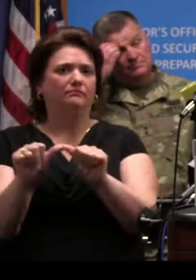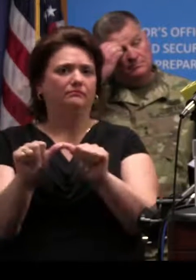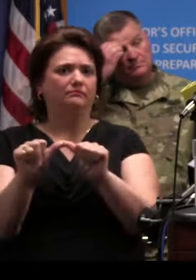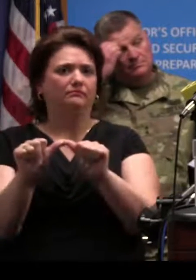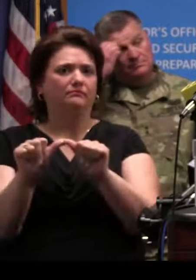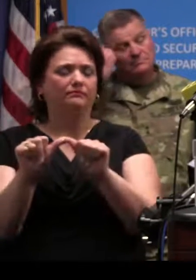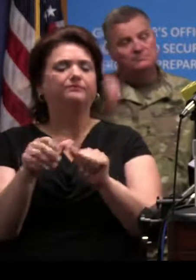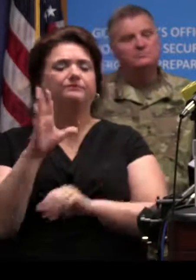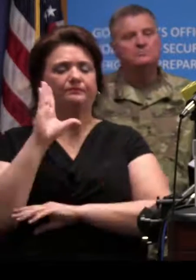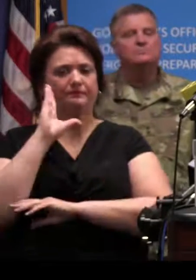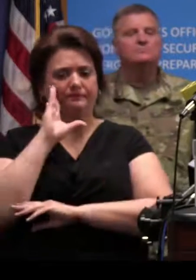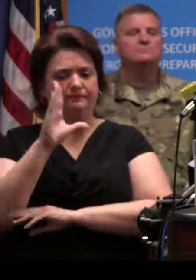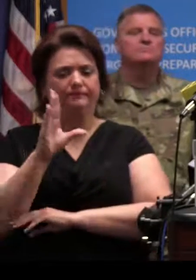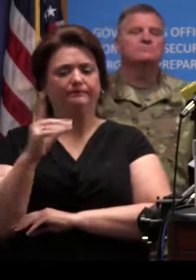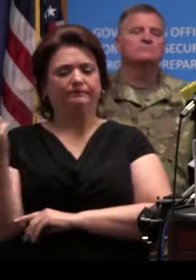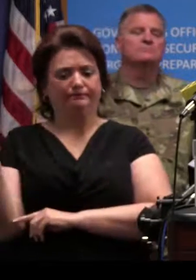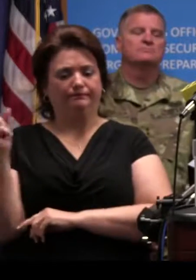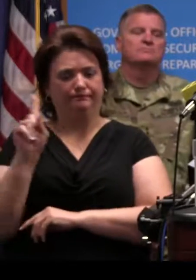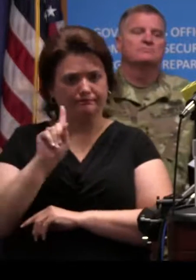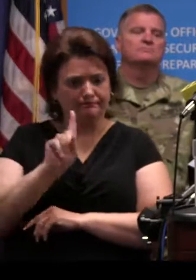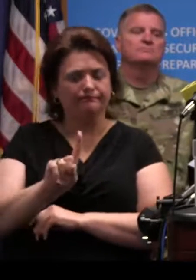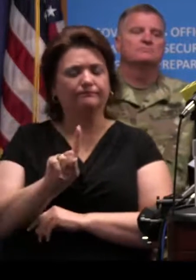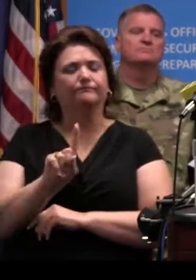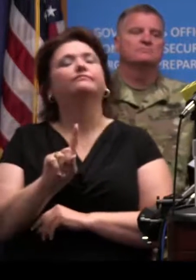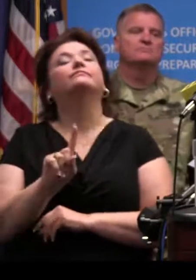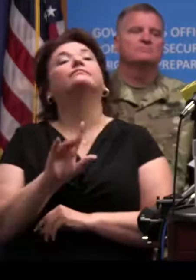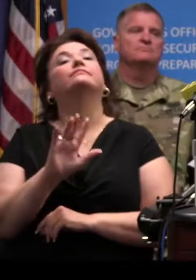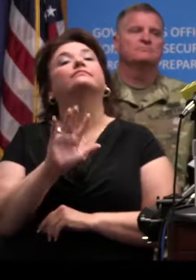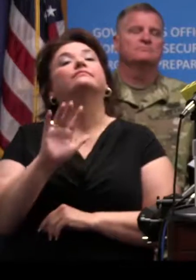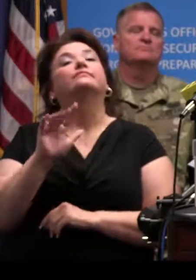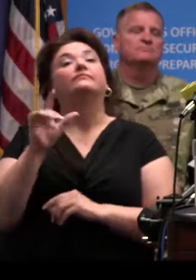come up after administrator Fugate and then after that if you all have a few